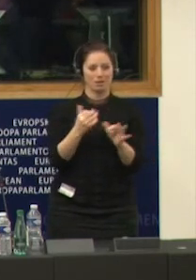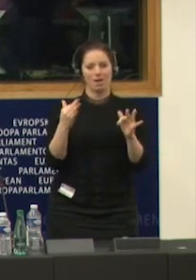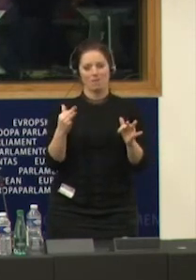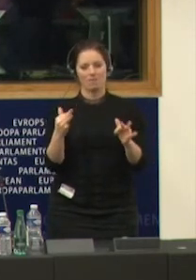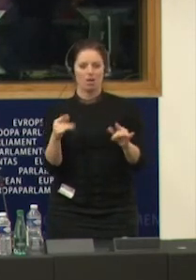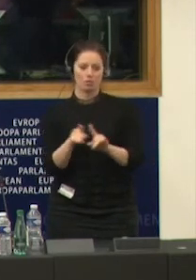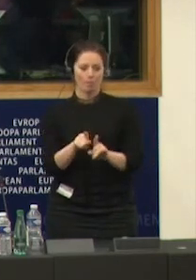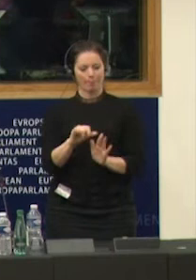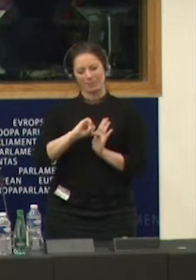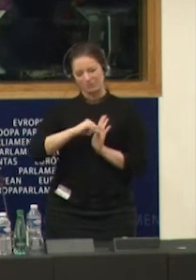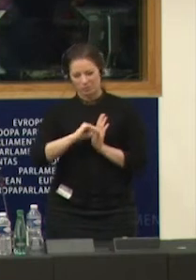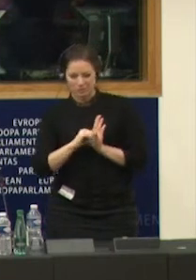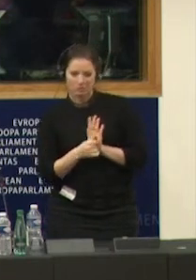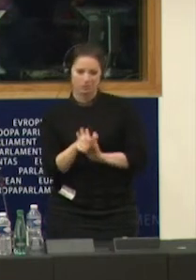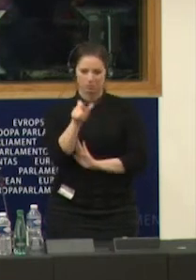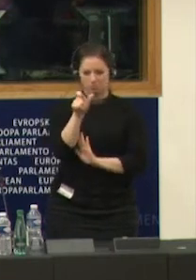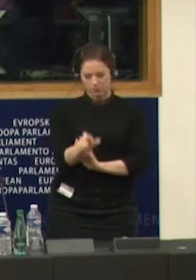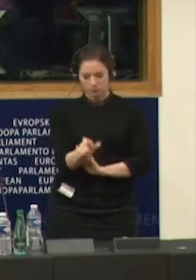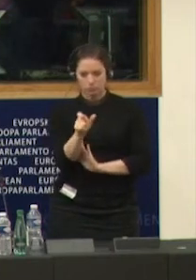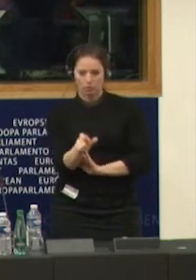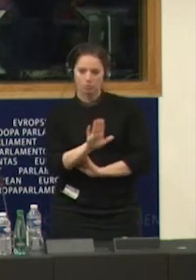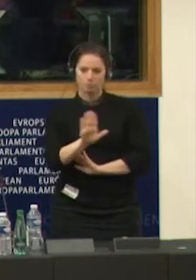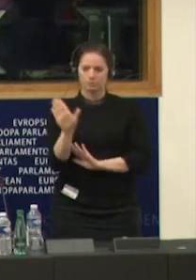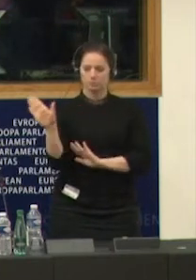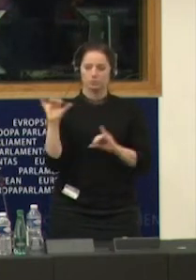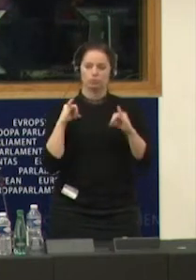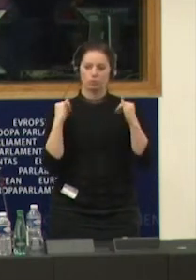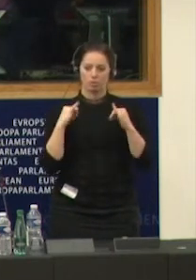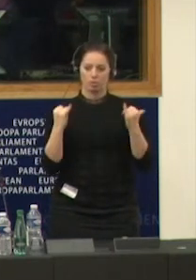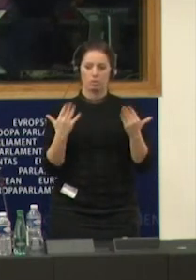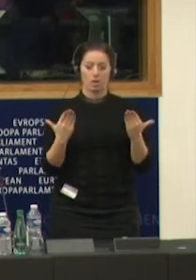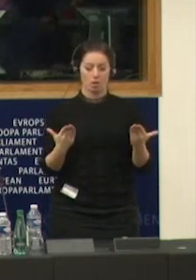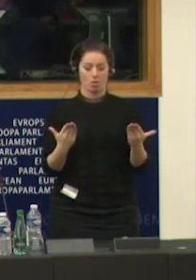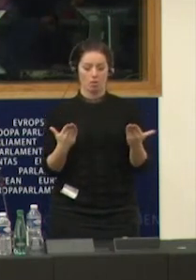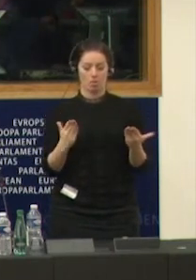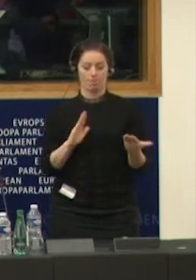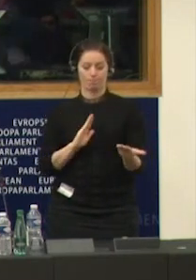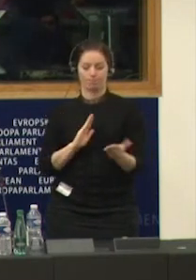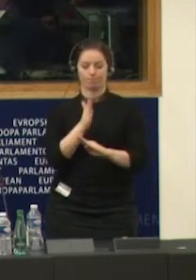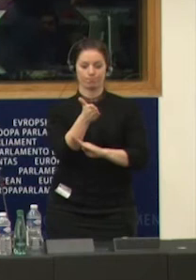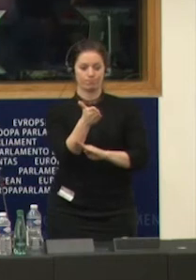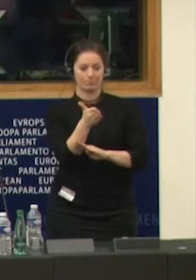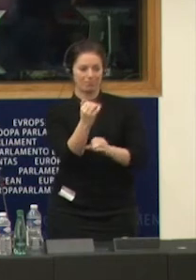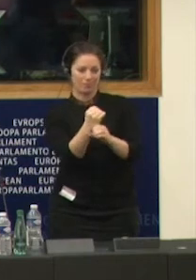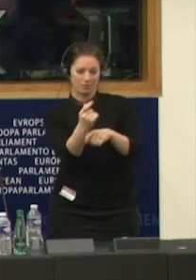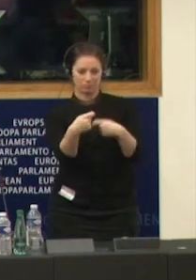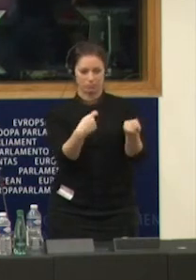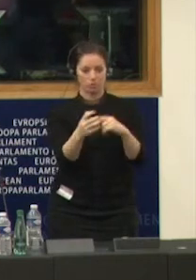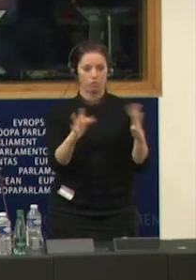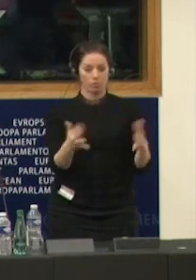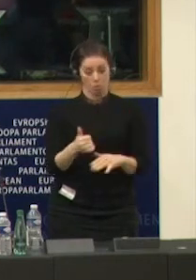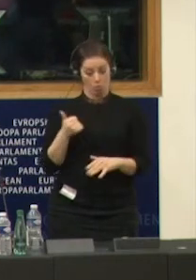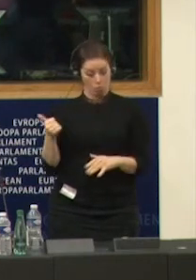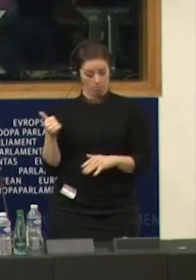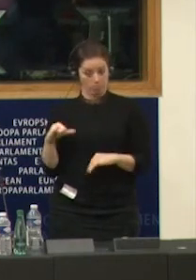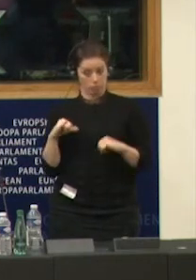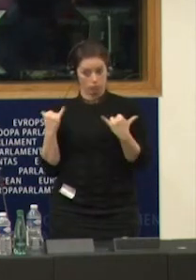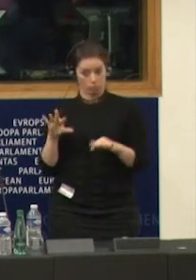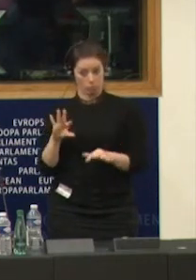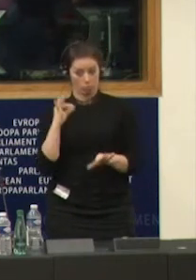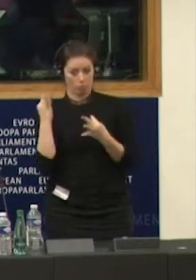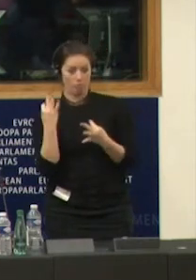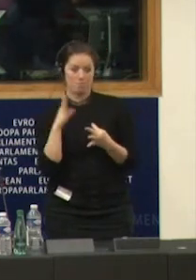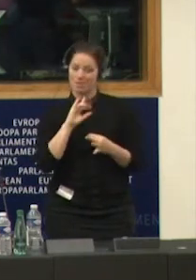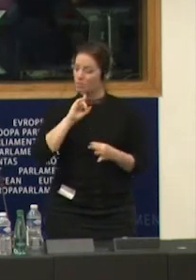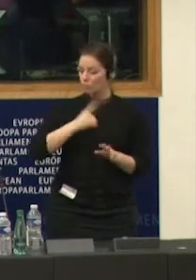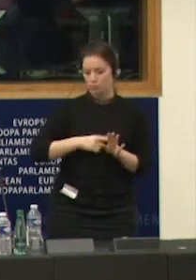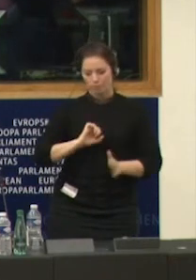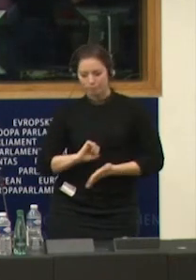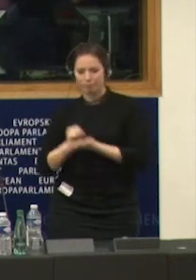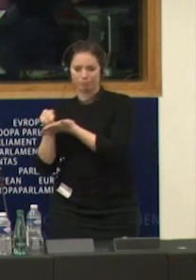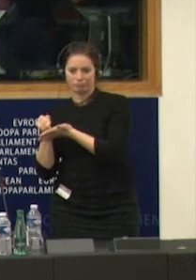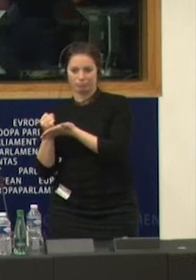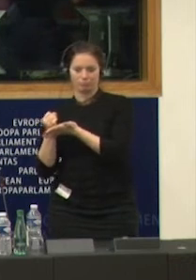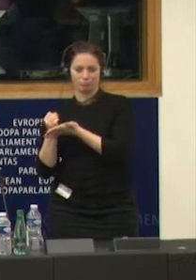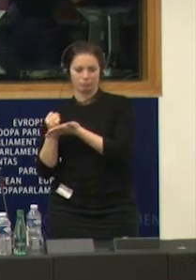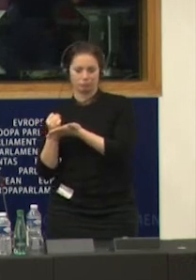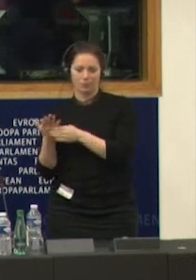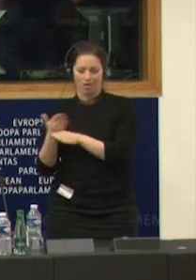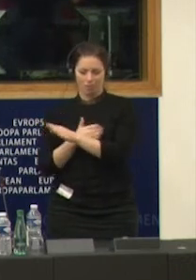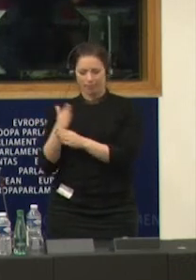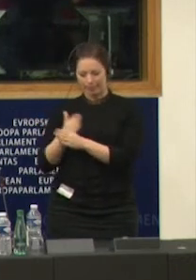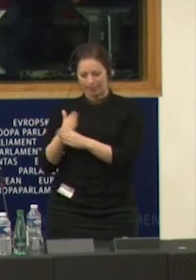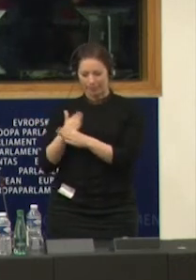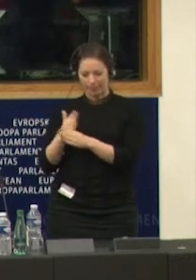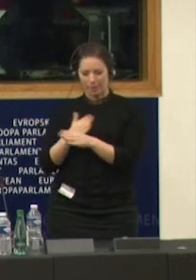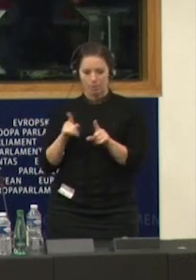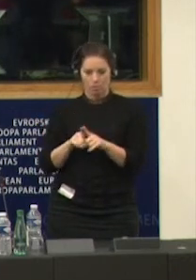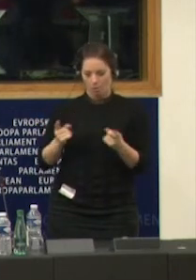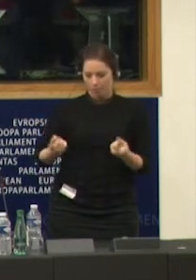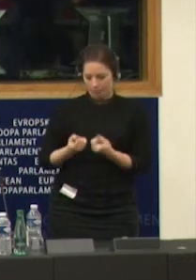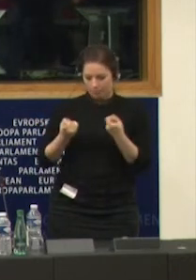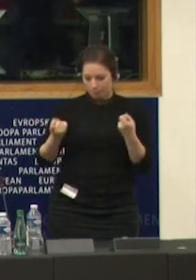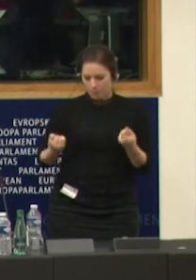benefits here. This morning ms. Ludwinek talked about sustainable. That helps create a bridge towards inclusion.